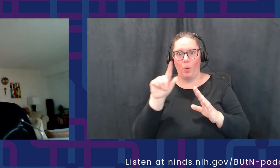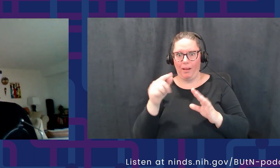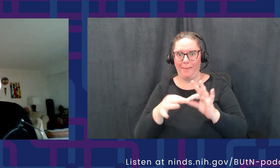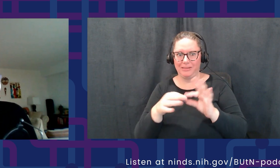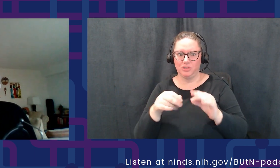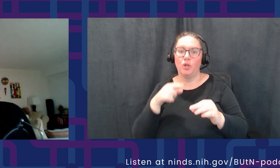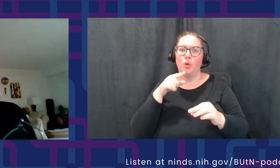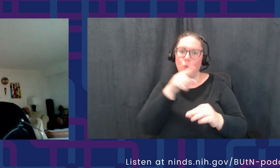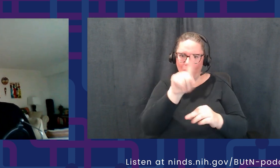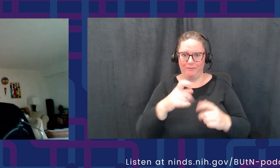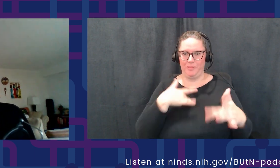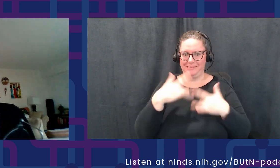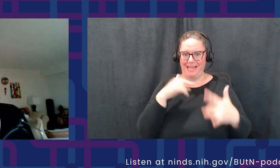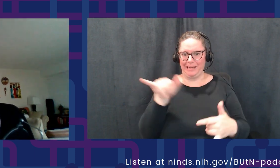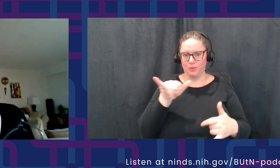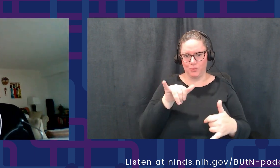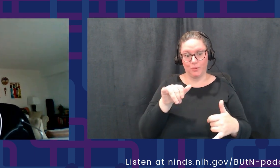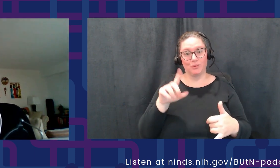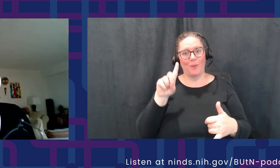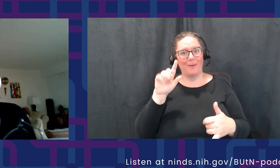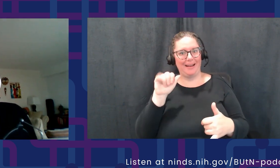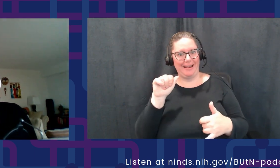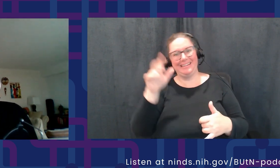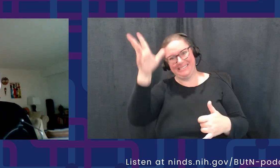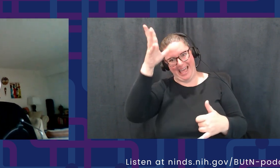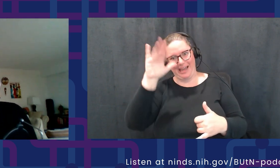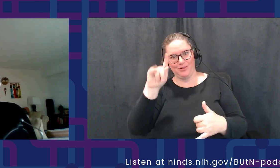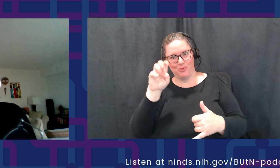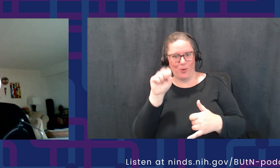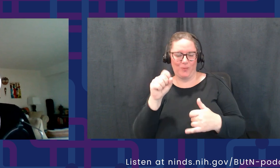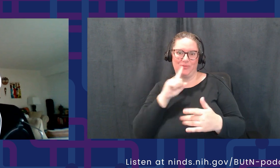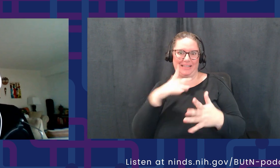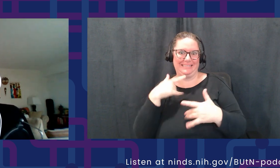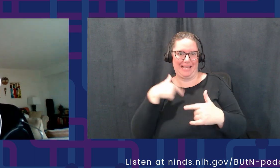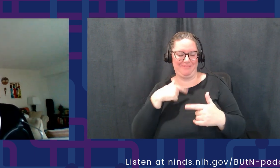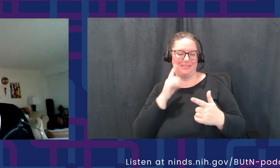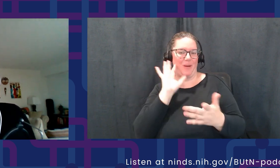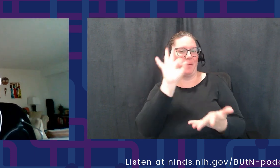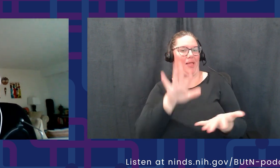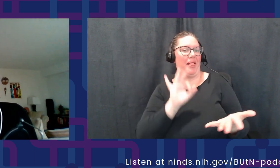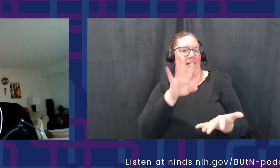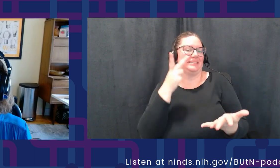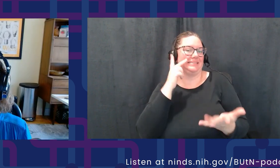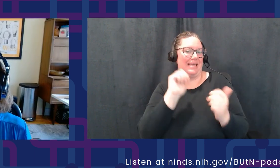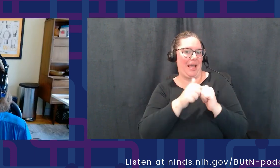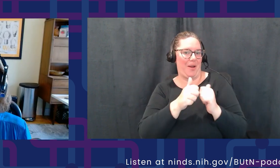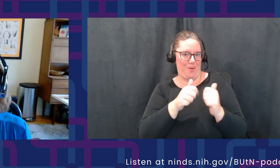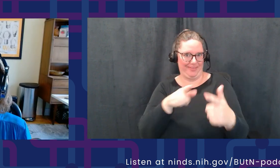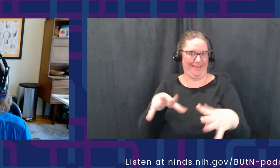And so dad jokes excite me a little bit. So, you know, I'm going to throw one out there, see how it sticks. Lauren Ullrich: I agree.